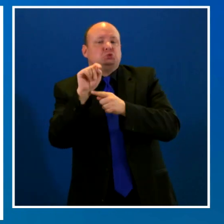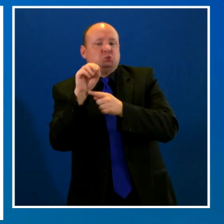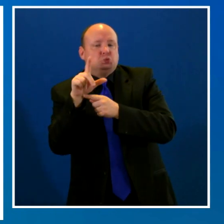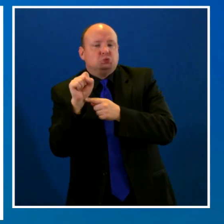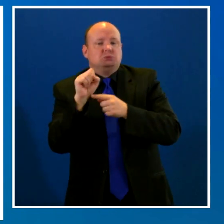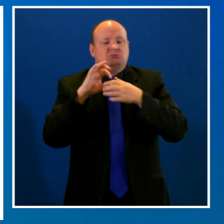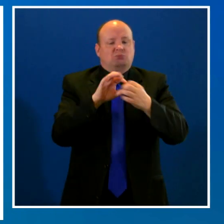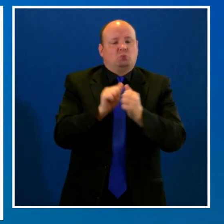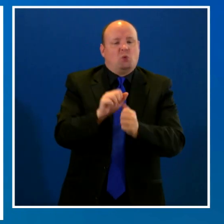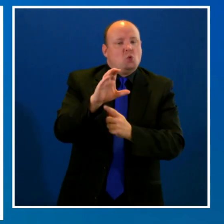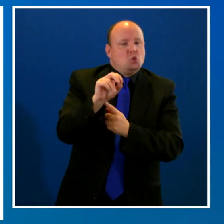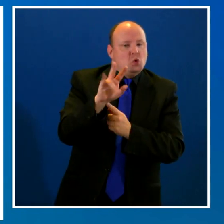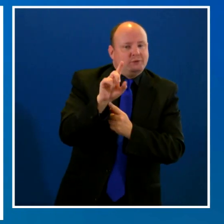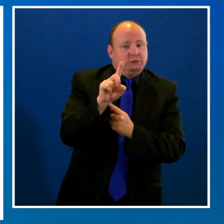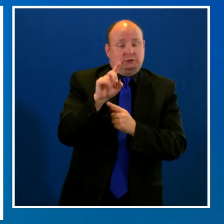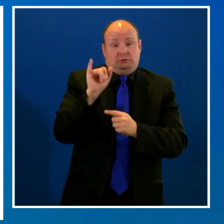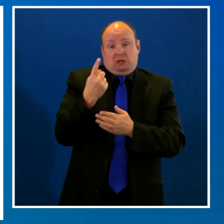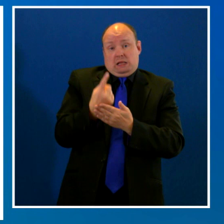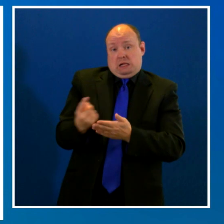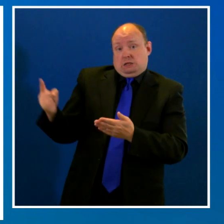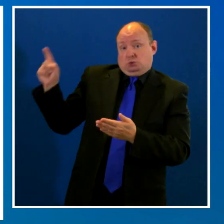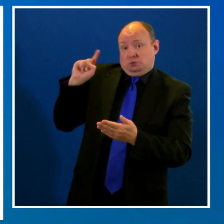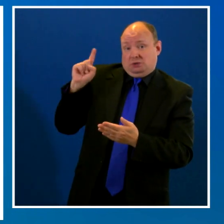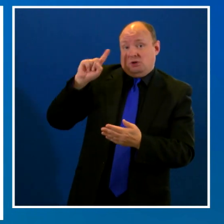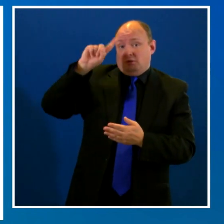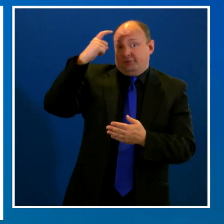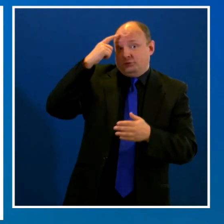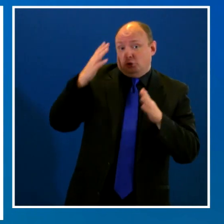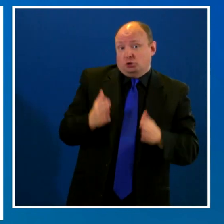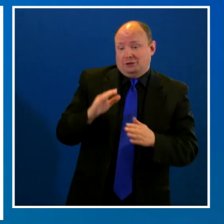Last week, Washington Governor Jay Inslee announced that the